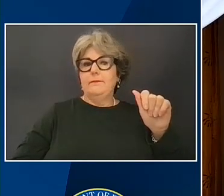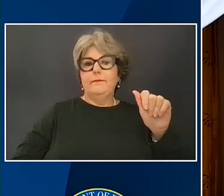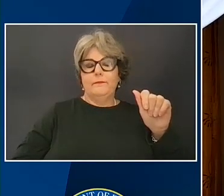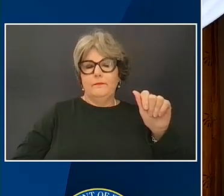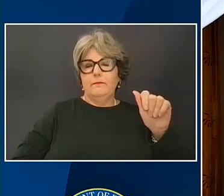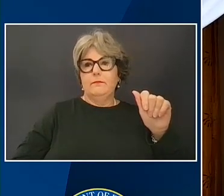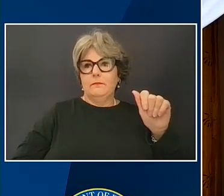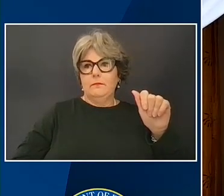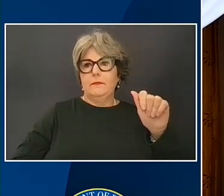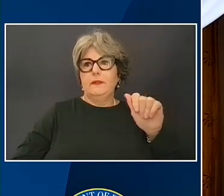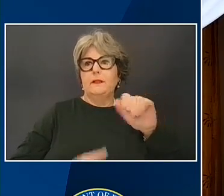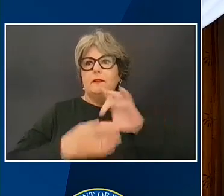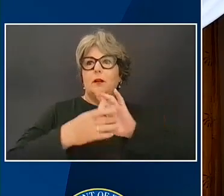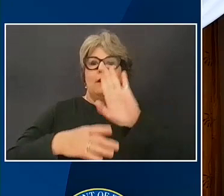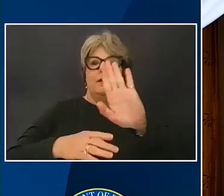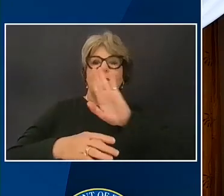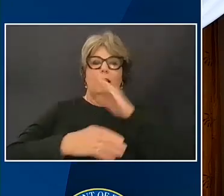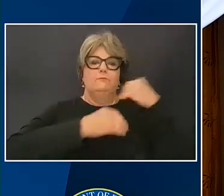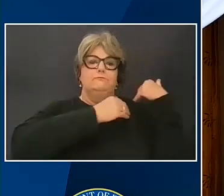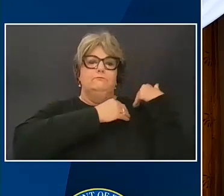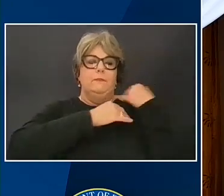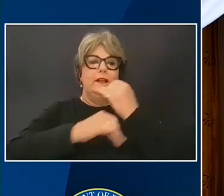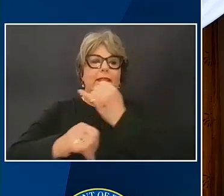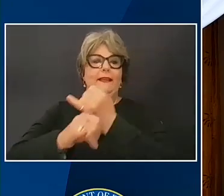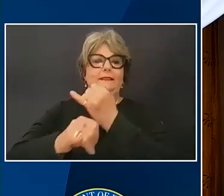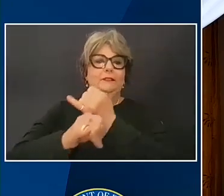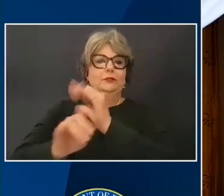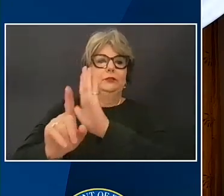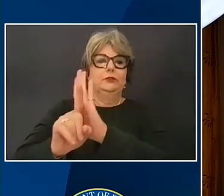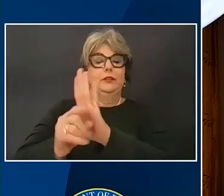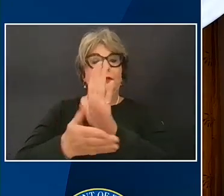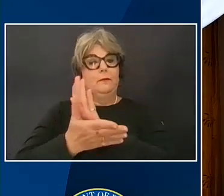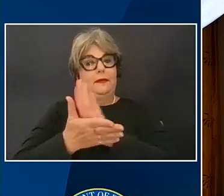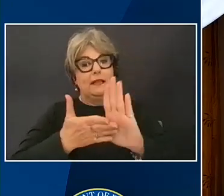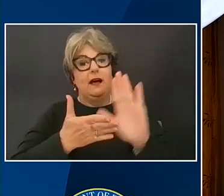institution. And it would be nice if the